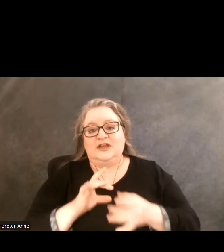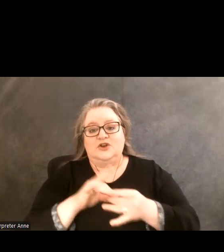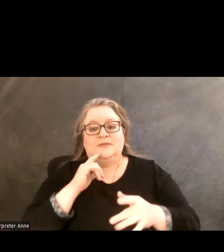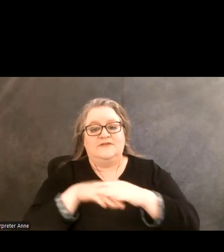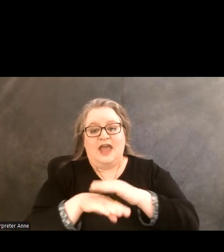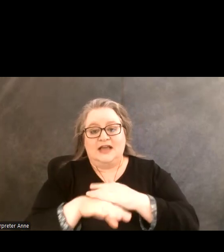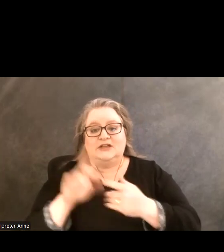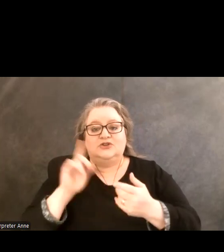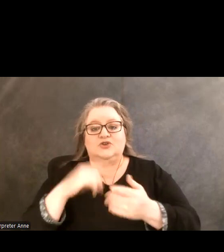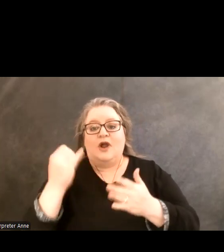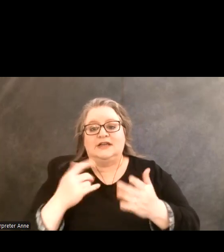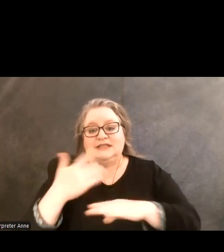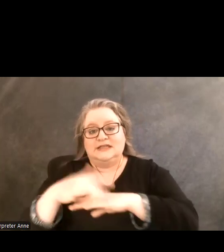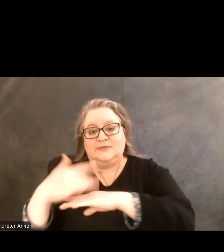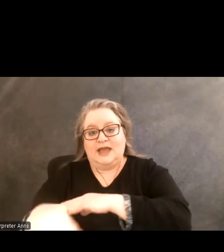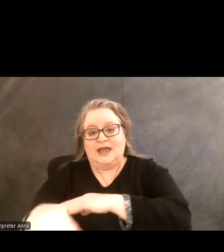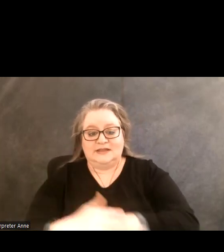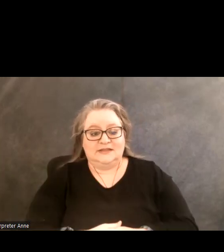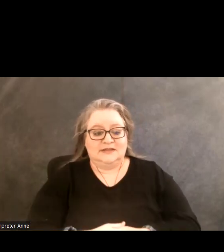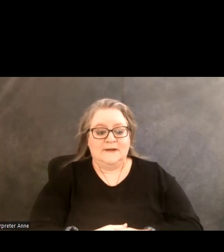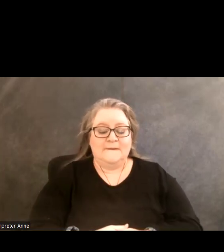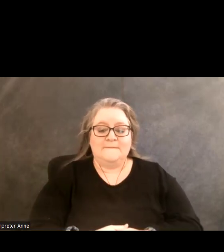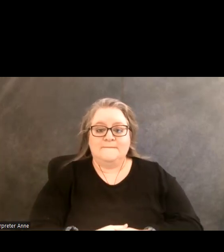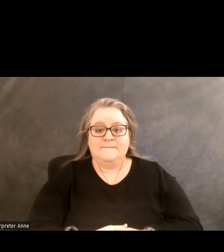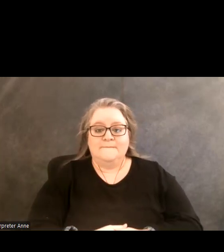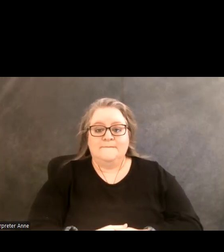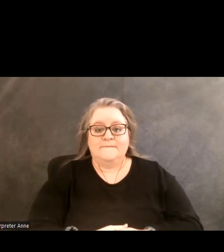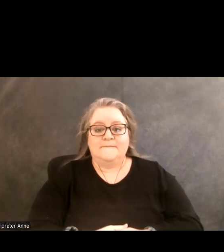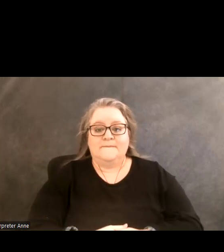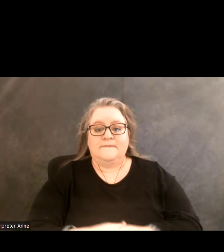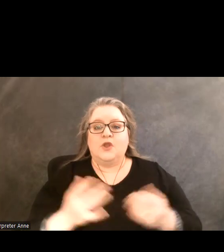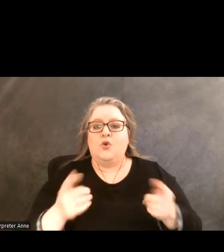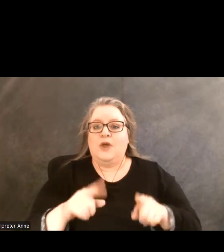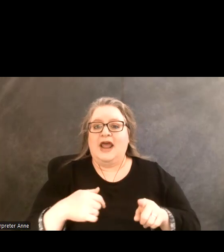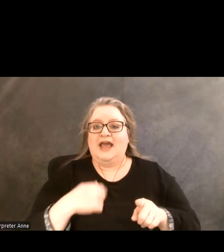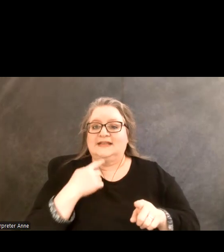artistic spaces. When I say "Representational